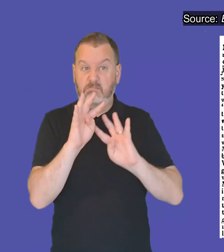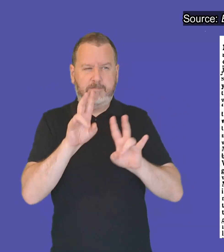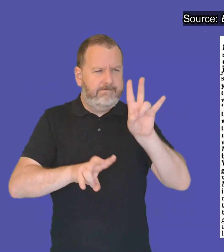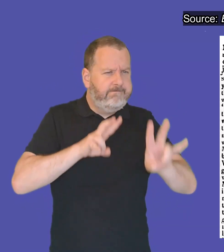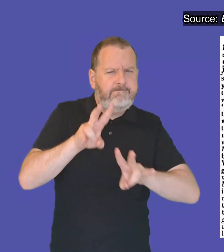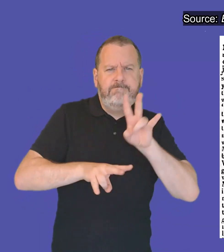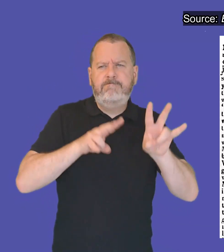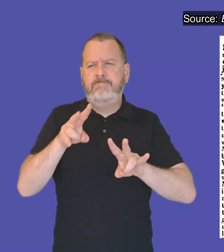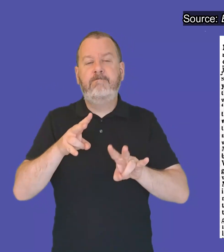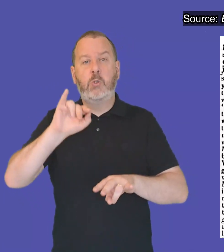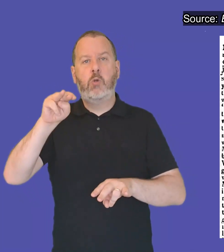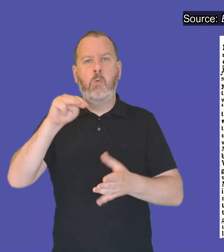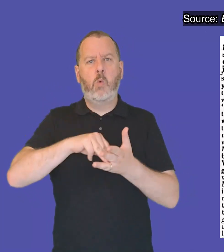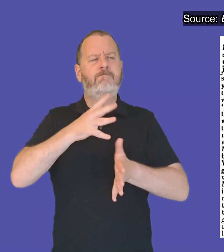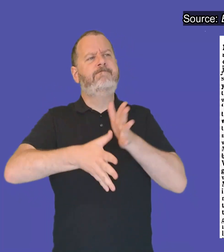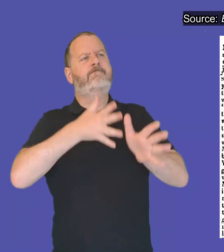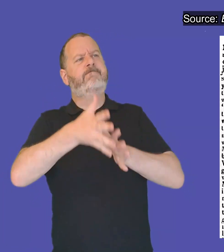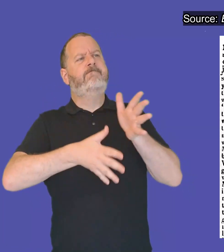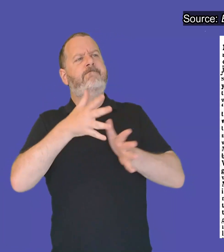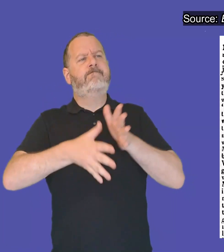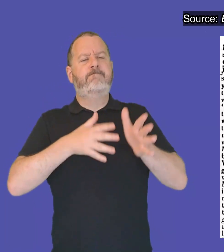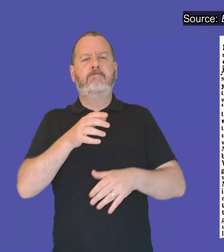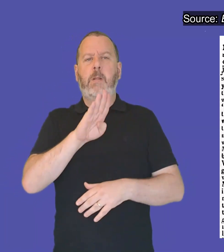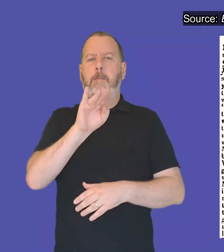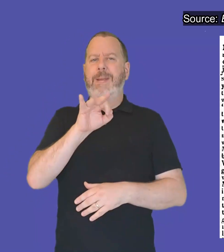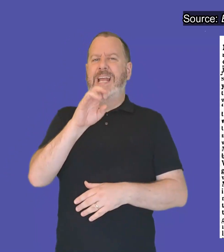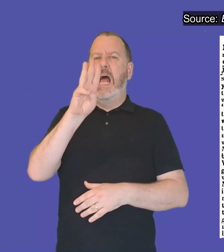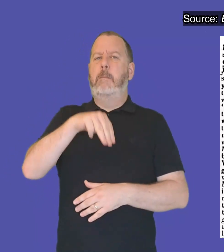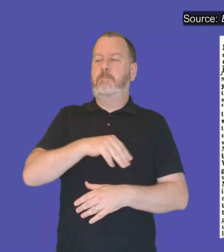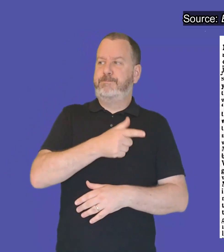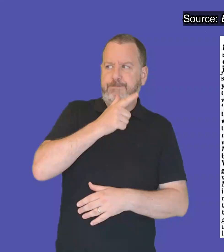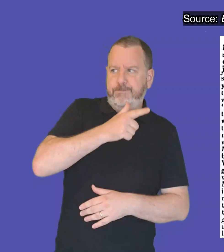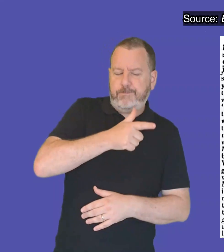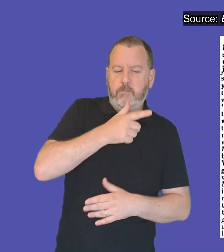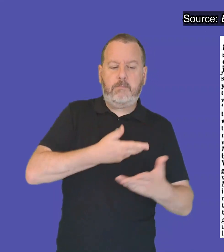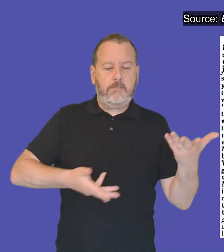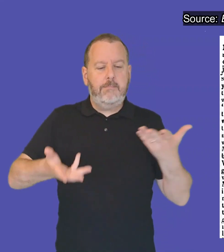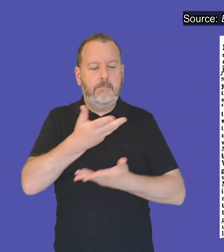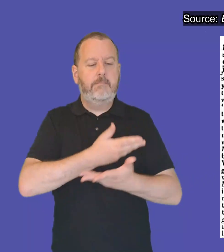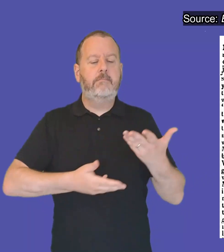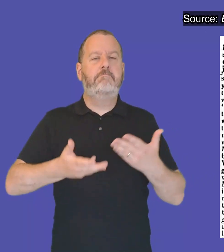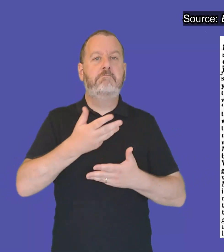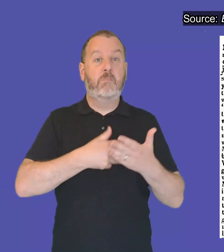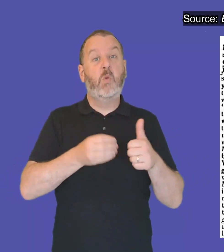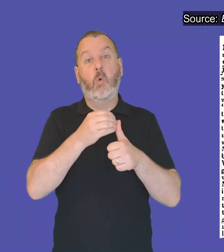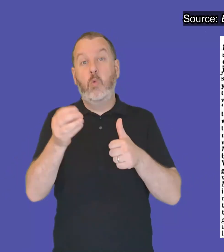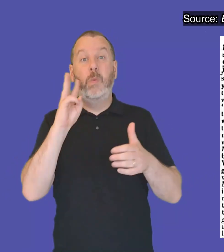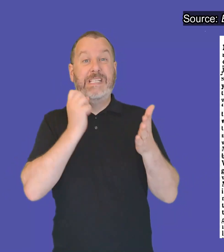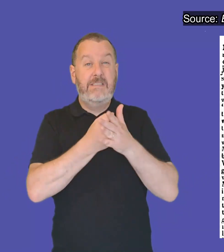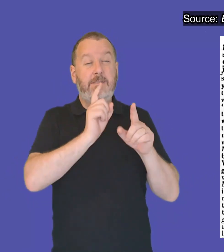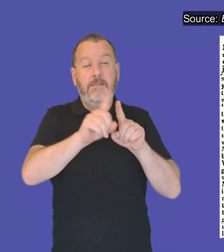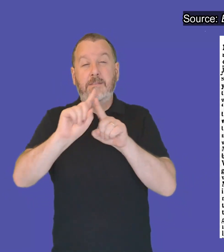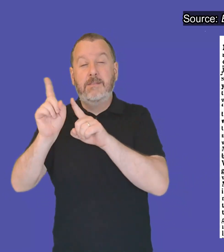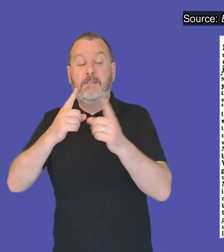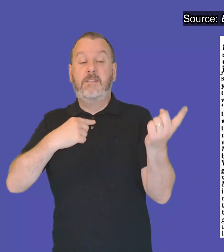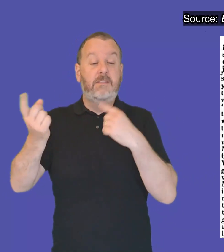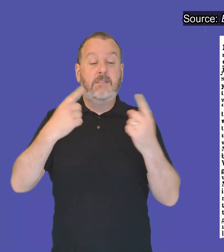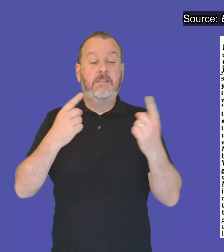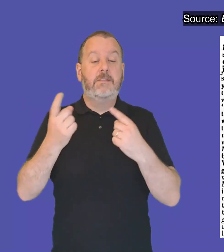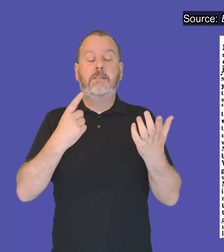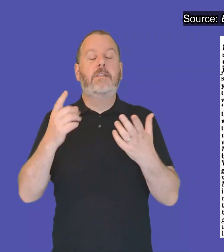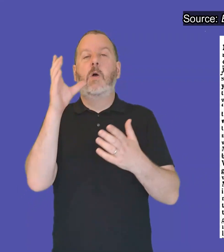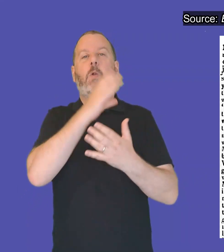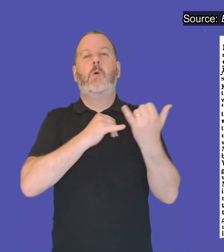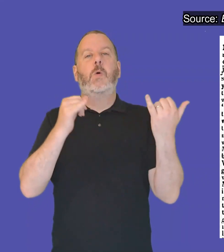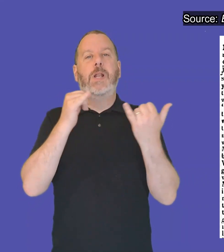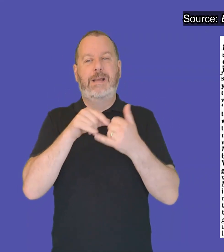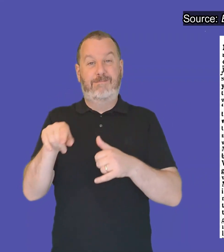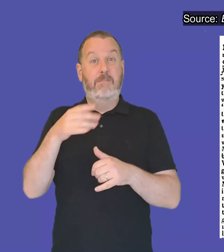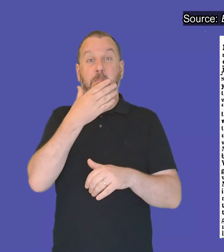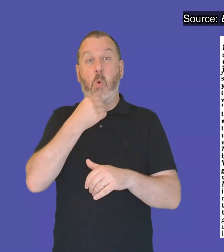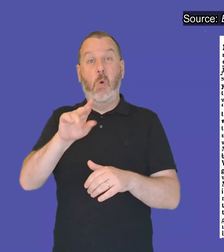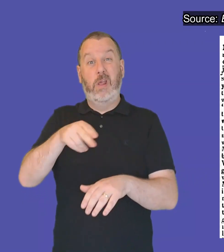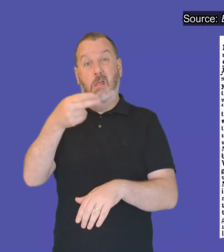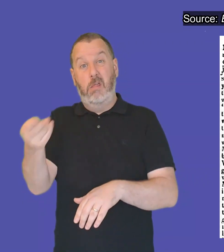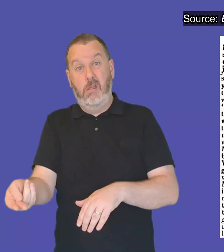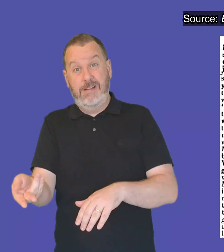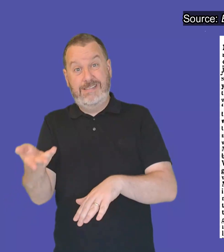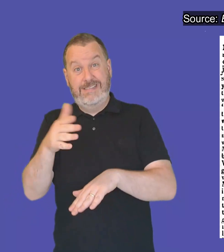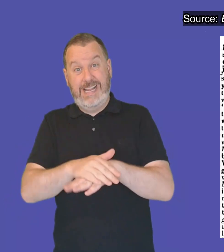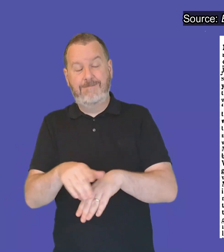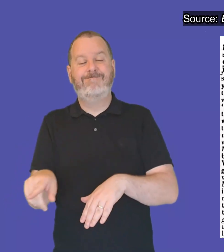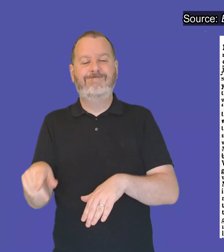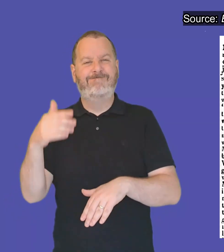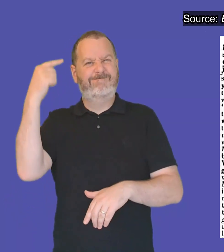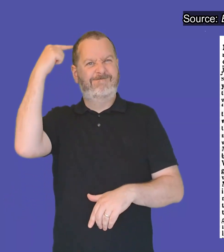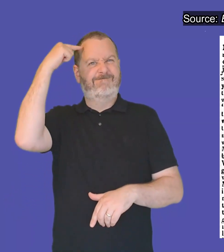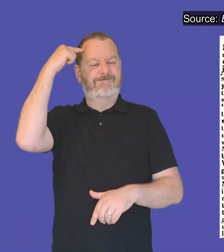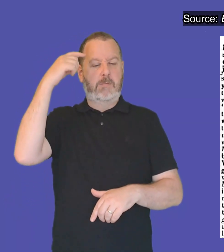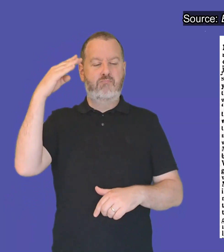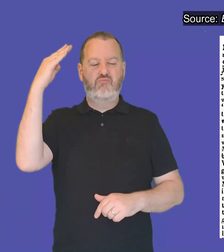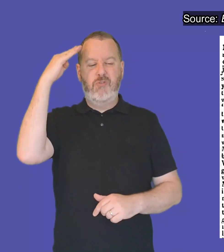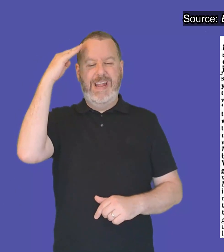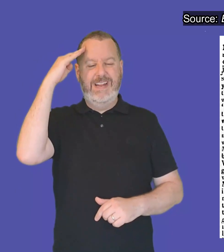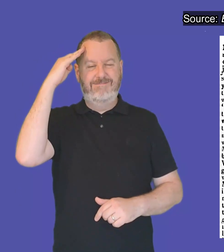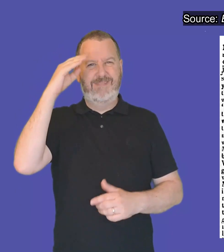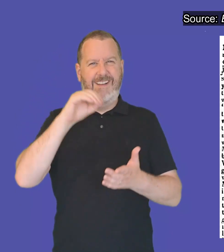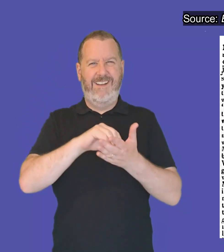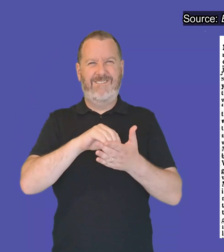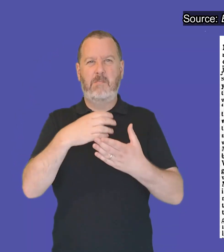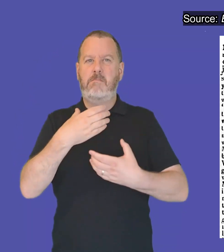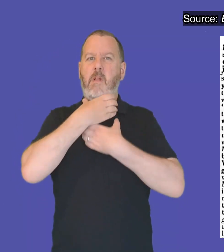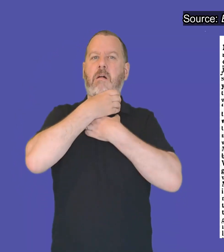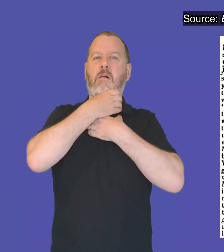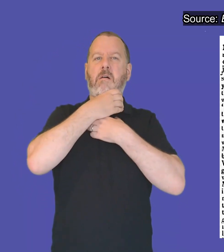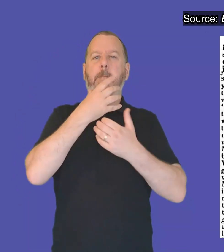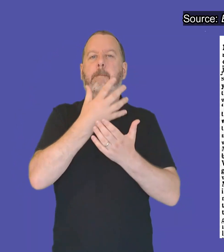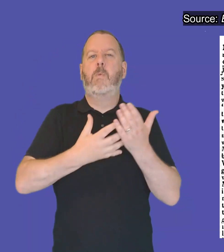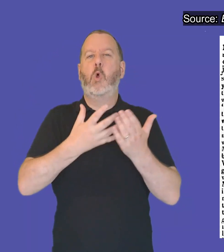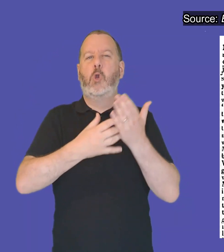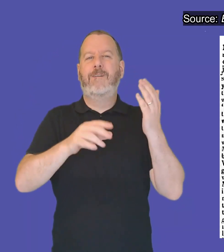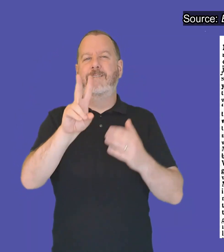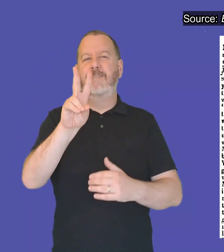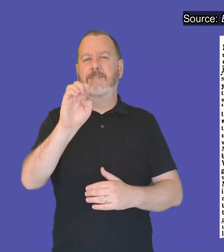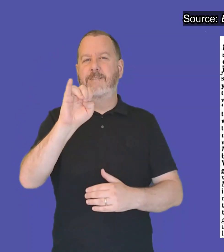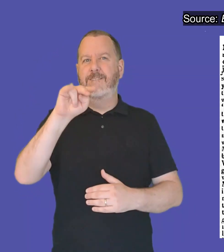The inquest, after deliberating, found that Moysey had died of a blocked blood vessel in the brain.